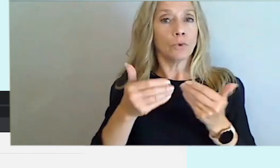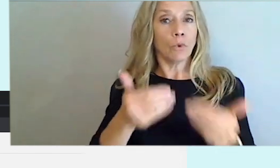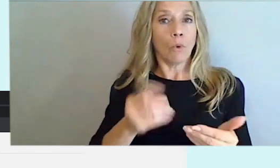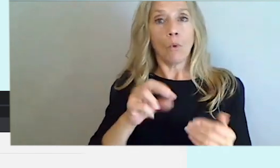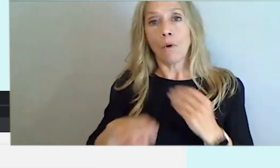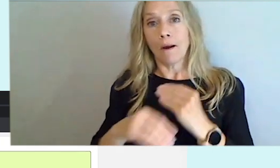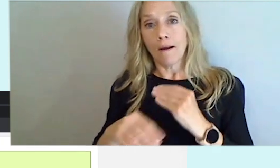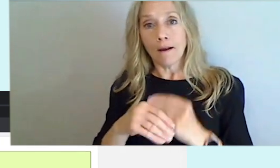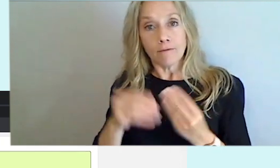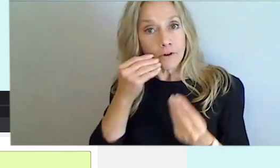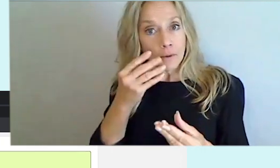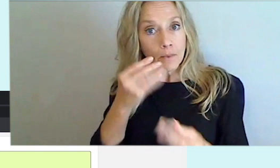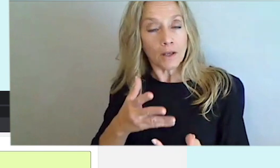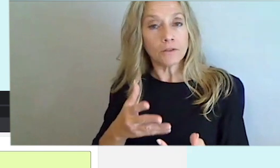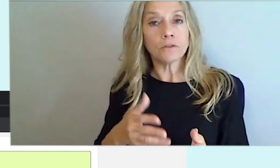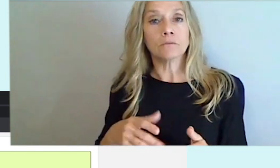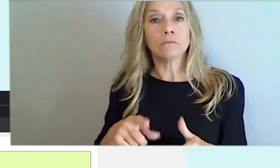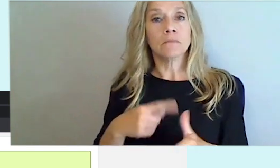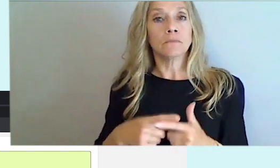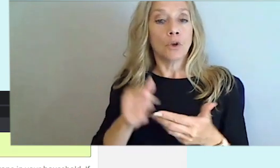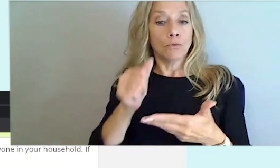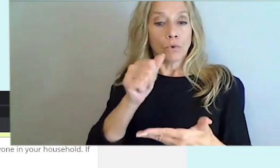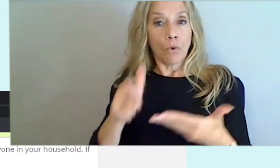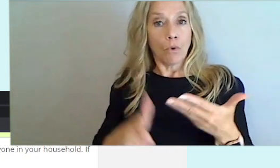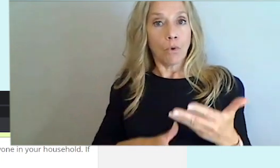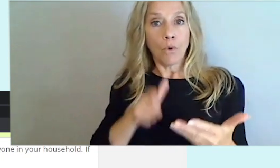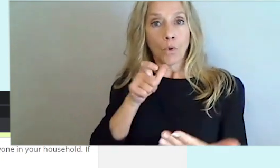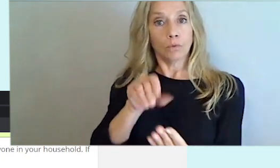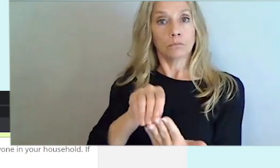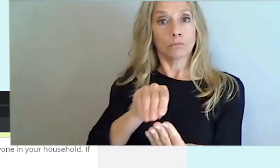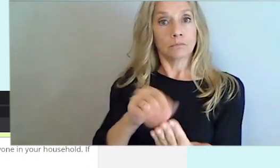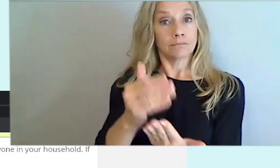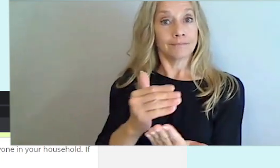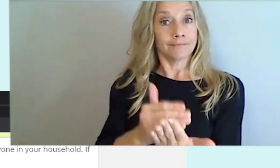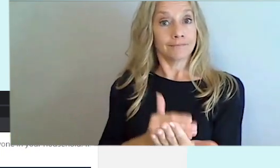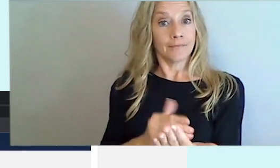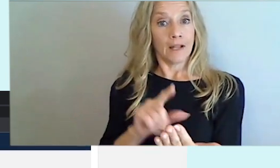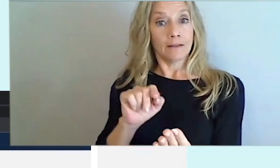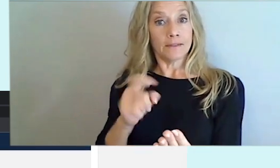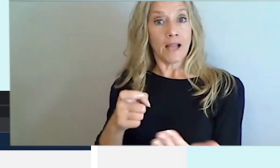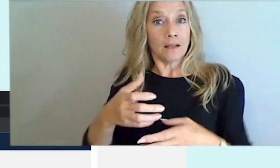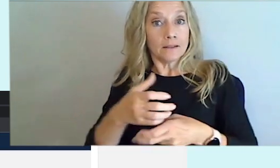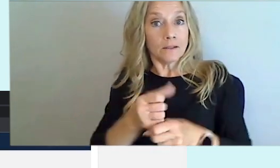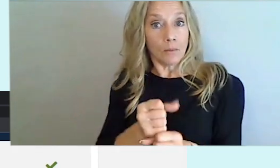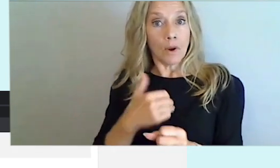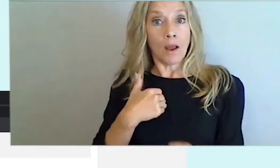Once everyone listed on the summary of tax information, page has a green checkmark you can move forward.